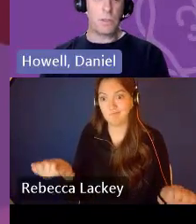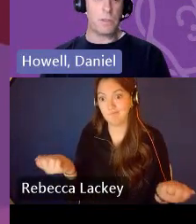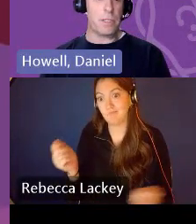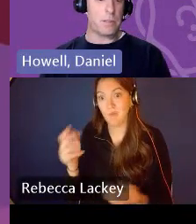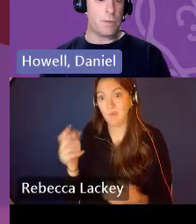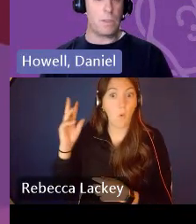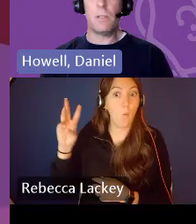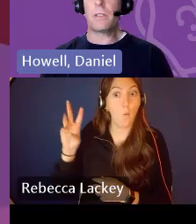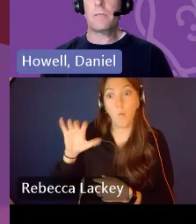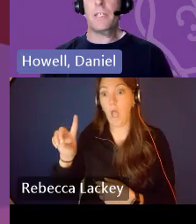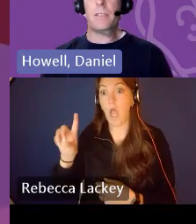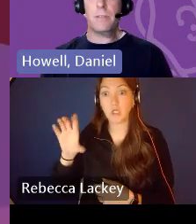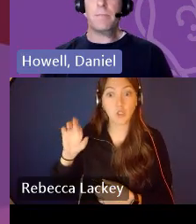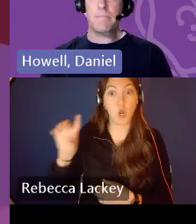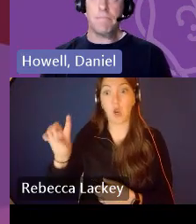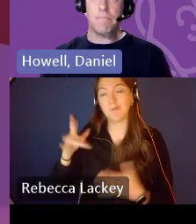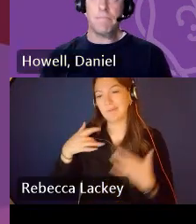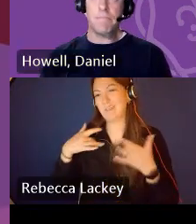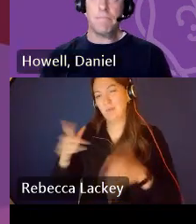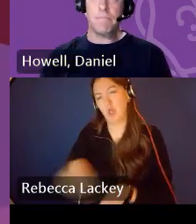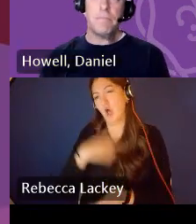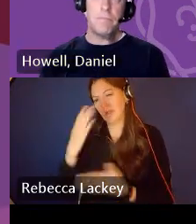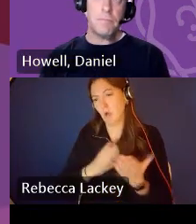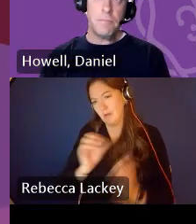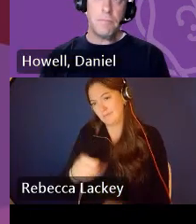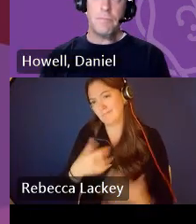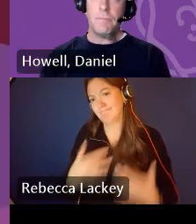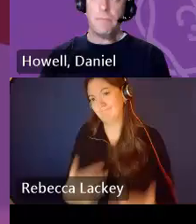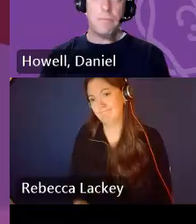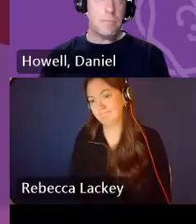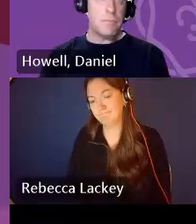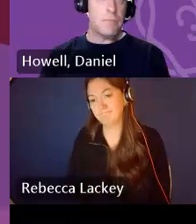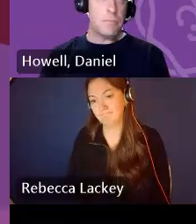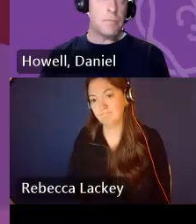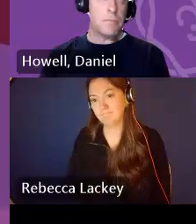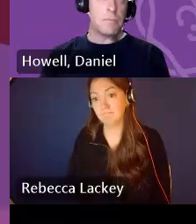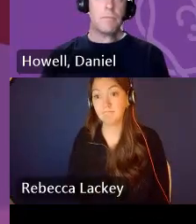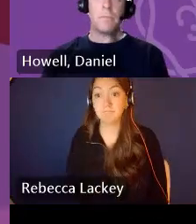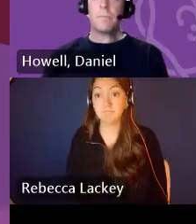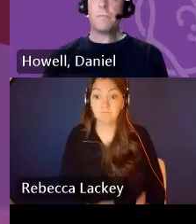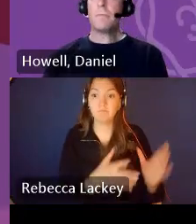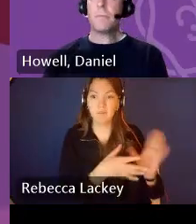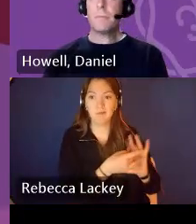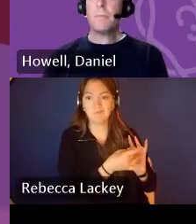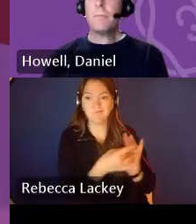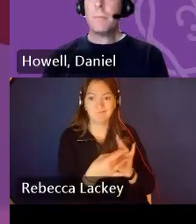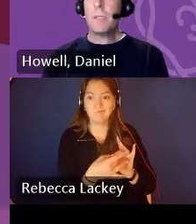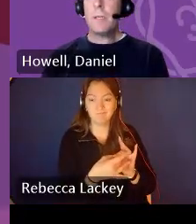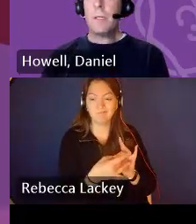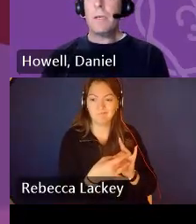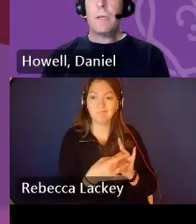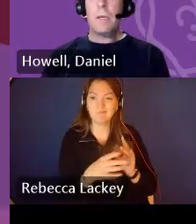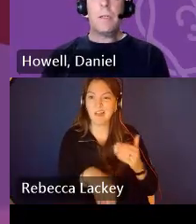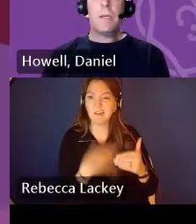historically that's usually the longest phase and that goes along with the uh next question about